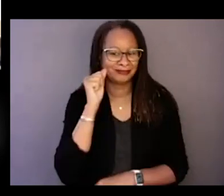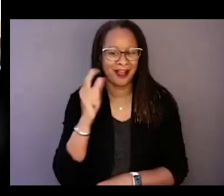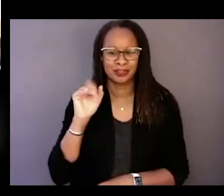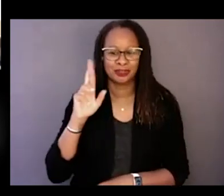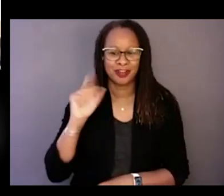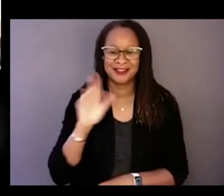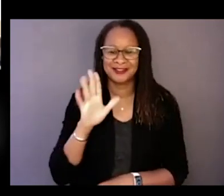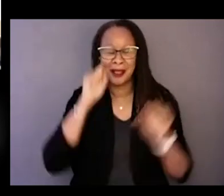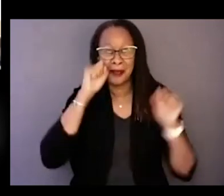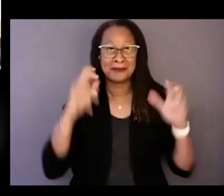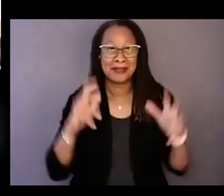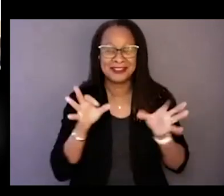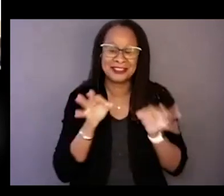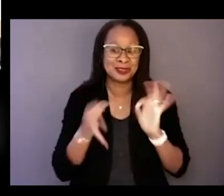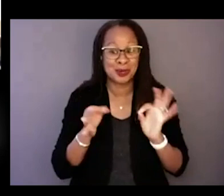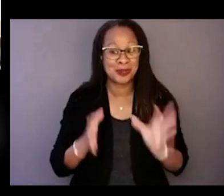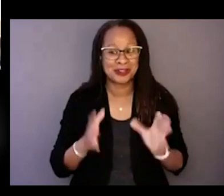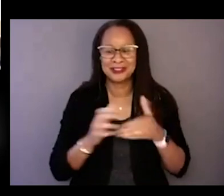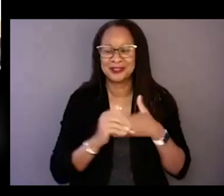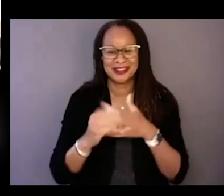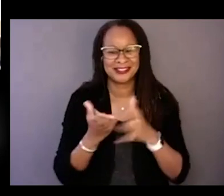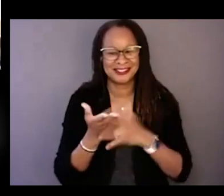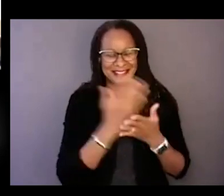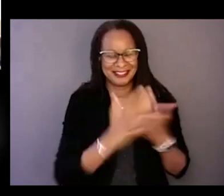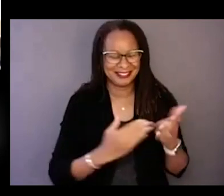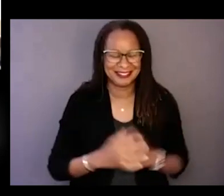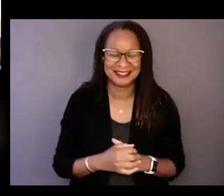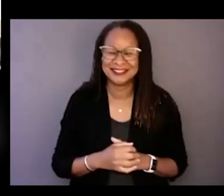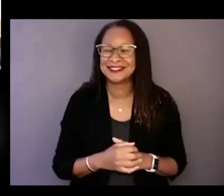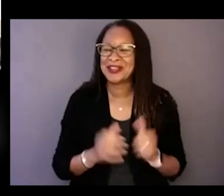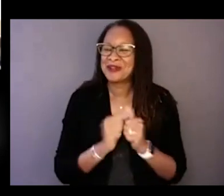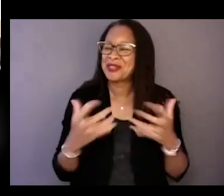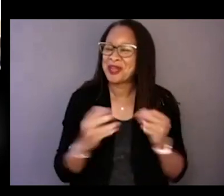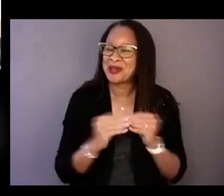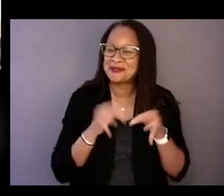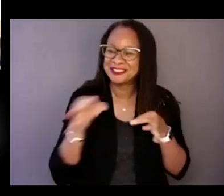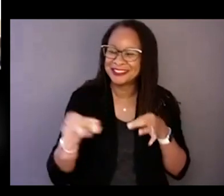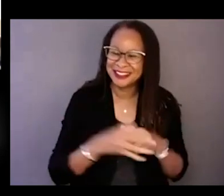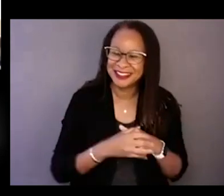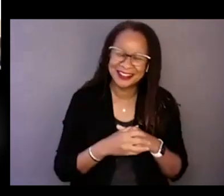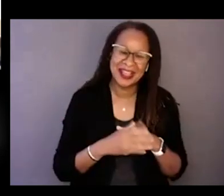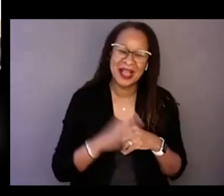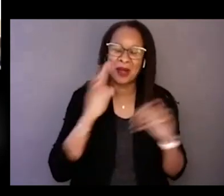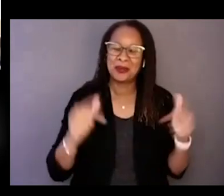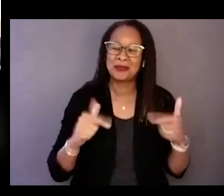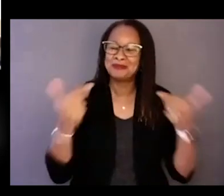and guiding us through this series. So without any further ado I'm gonna hand it off to Christy